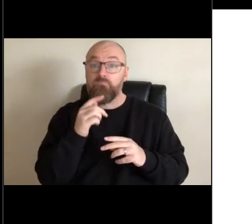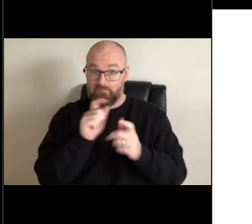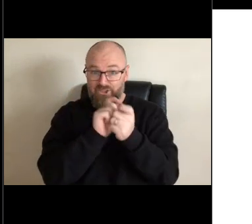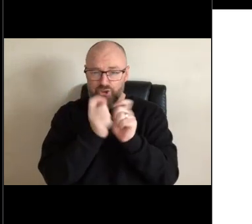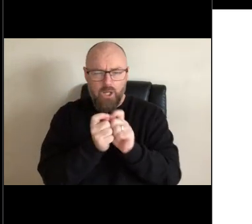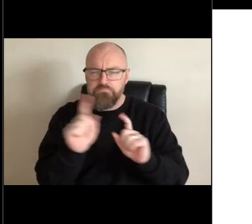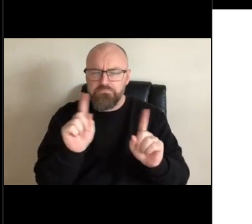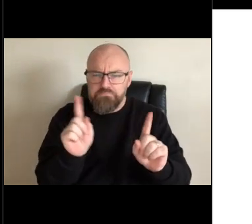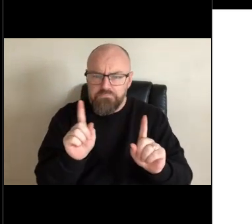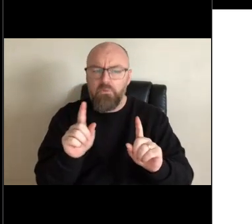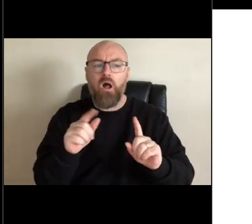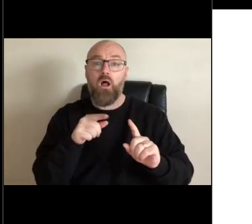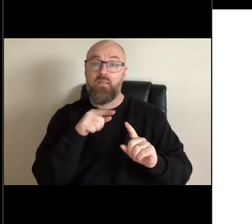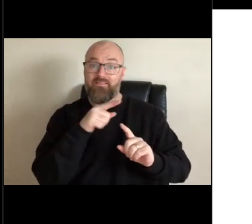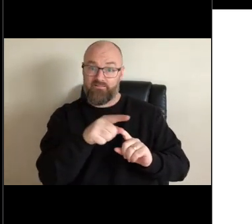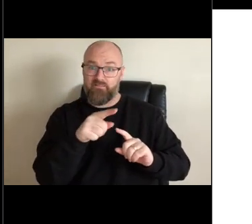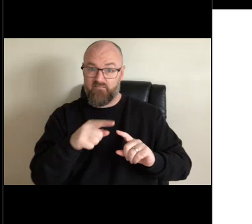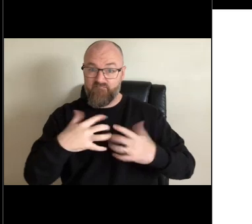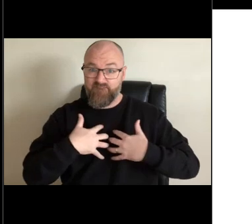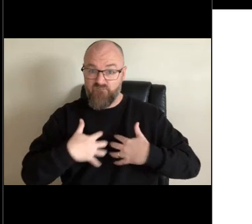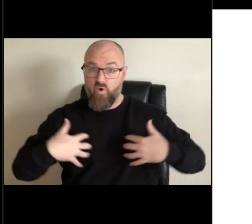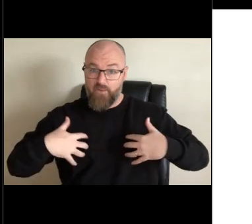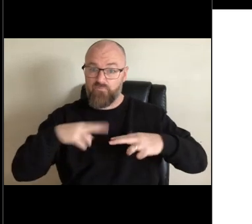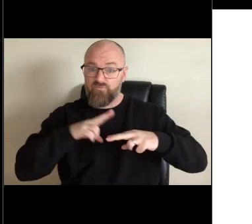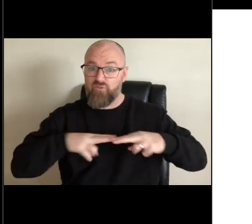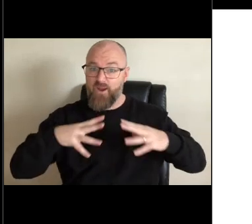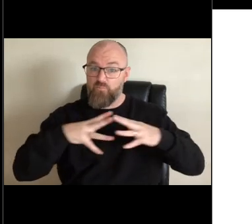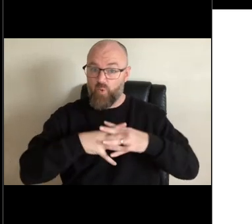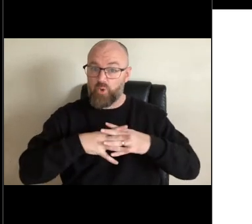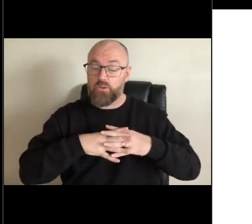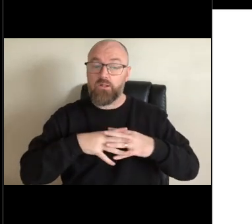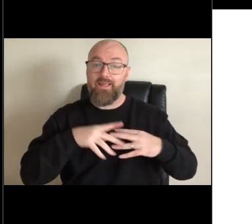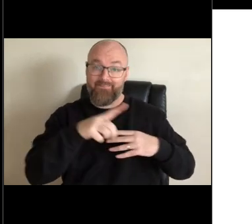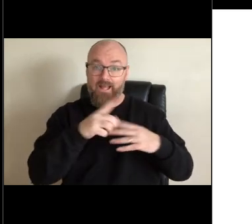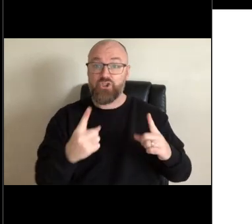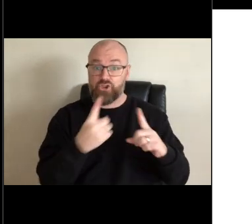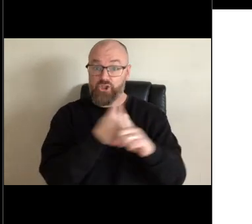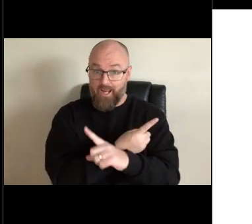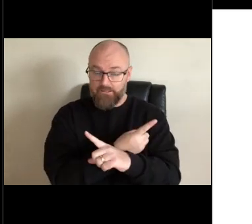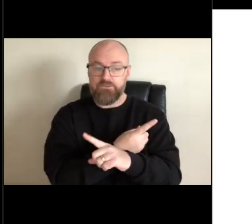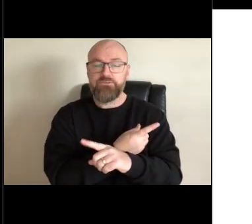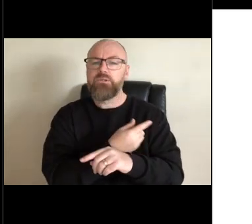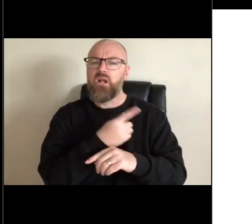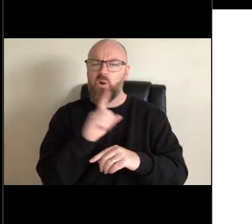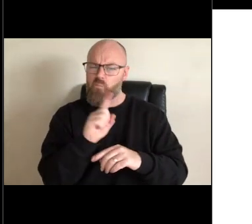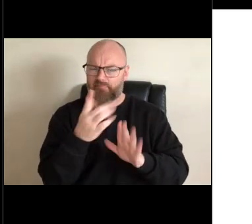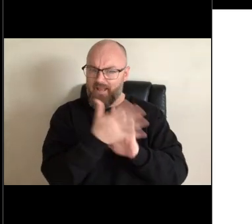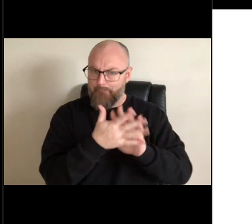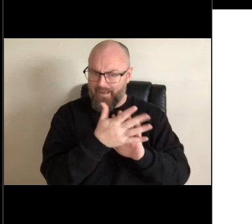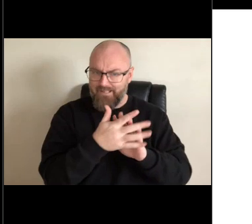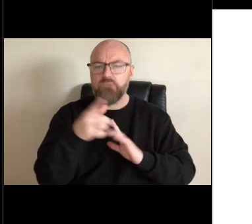framework so when I say parenting framework I'm referring to um the legislation which um